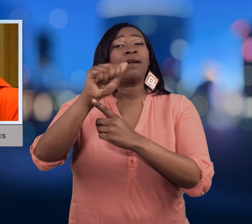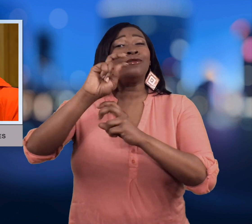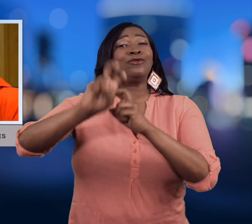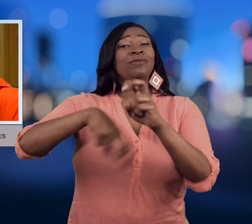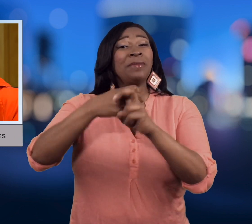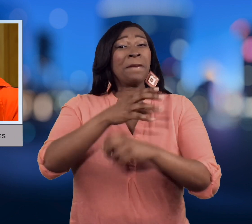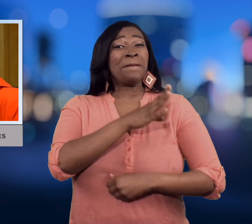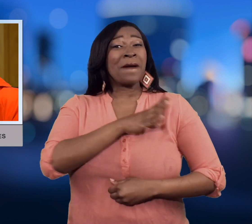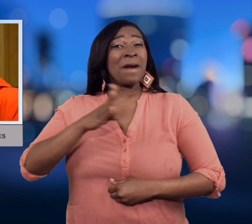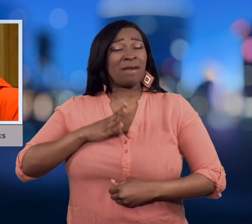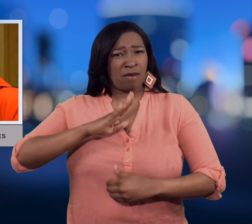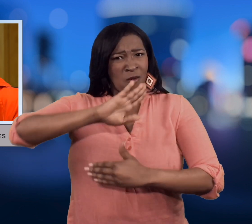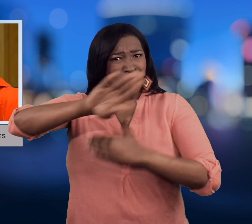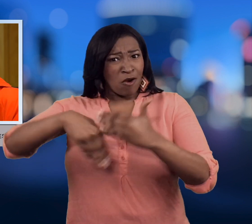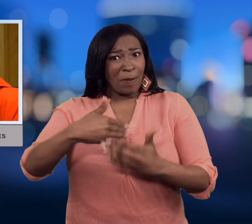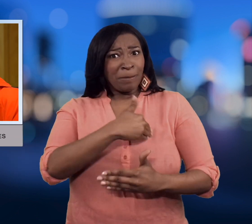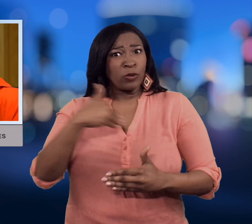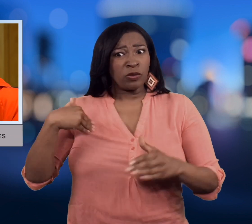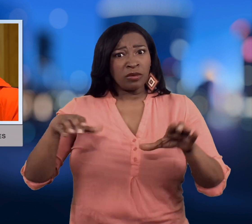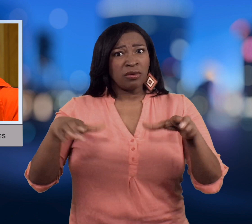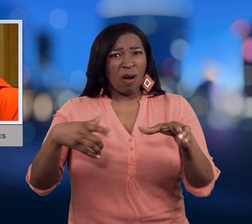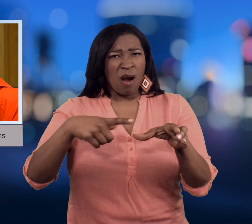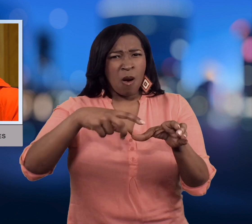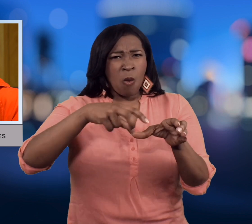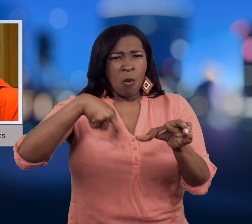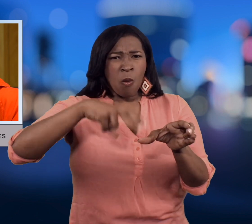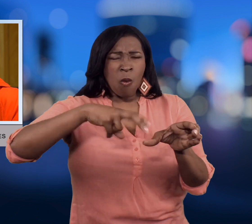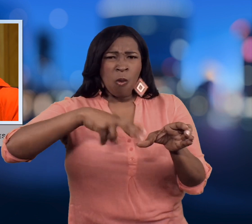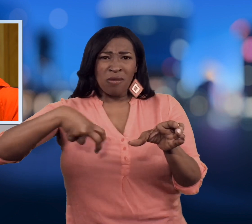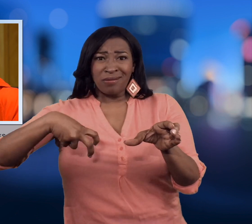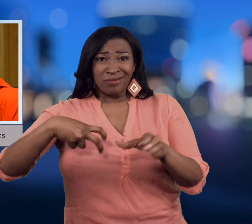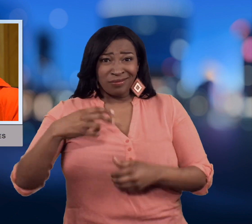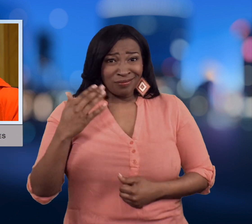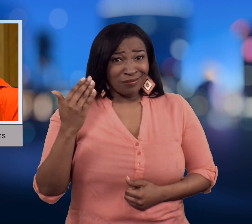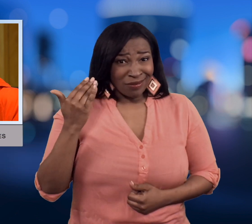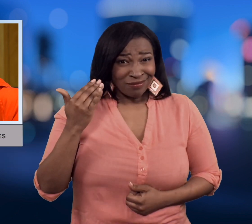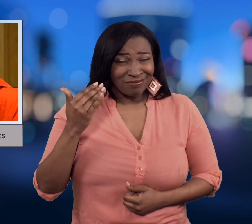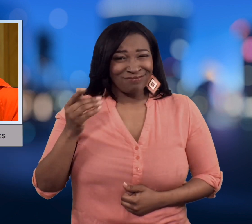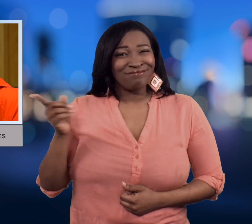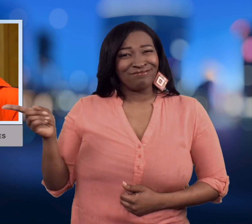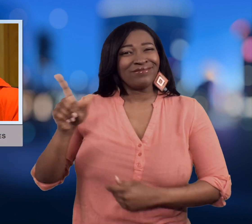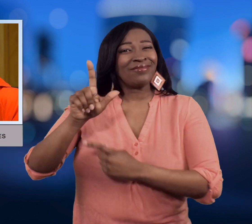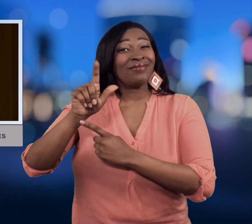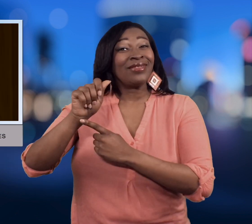And the entire board of USA gymnastics has resigned.